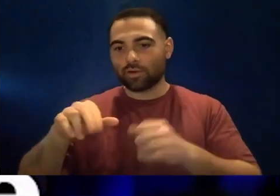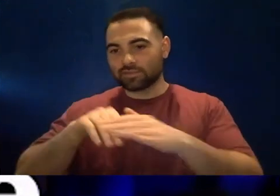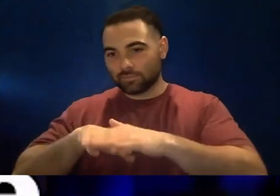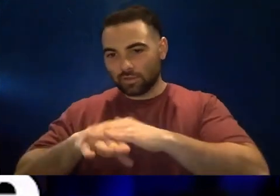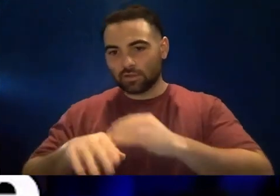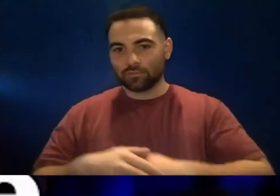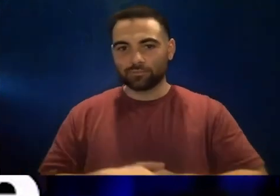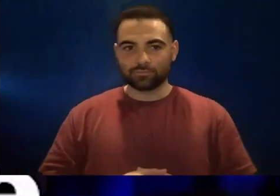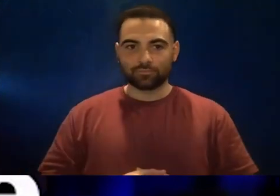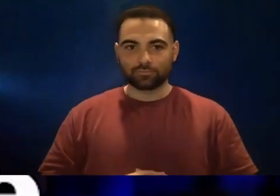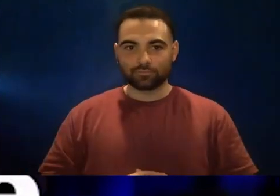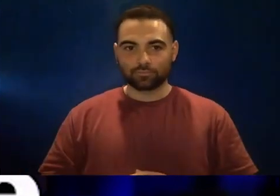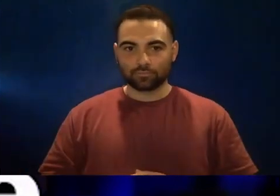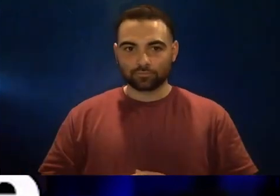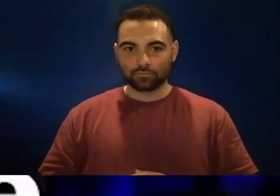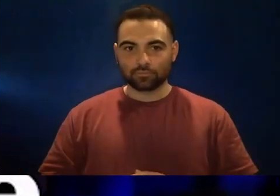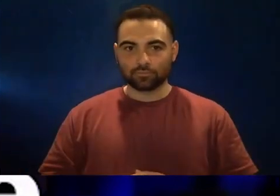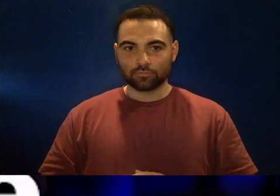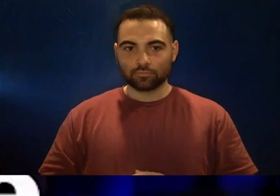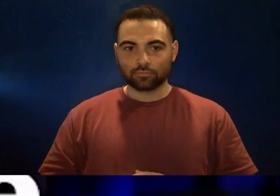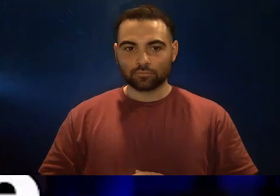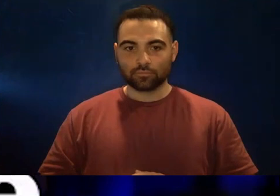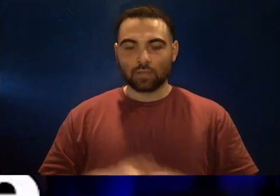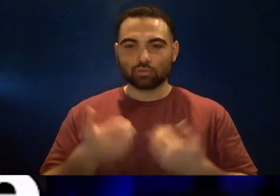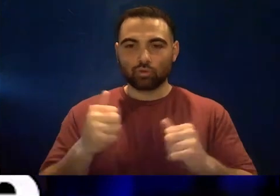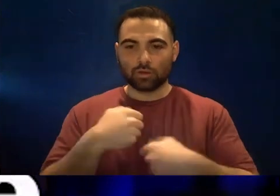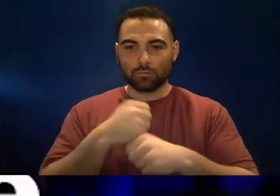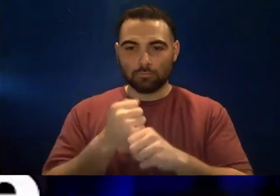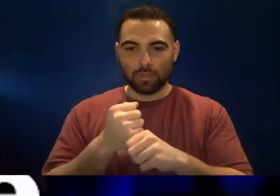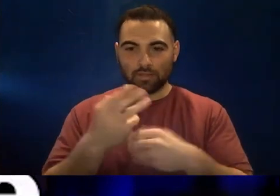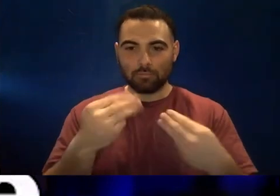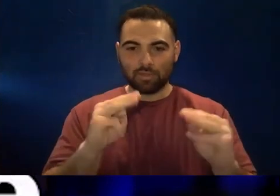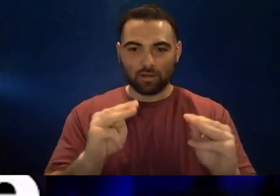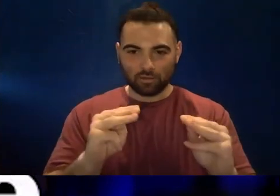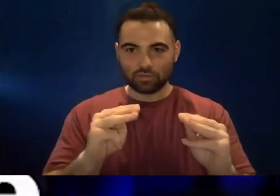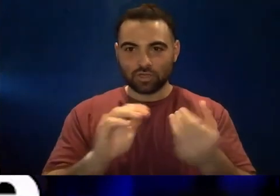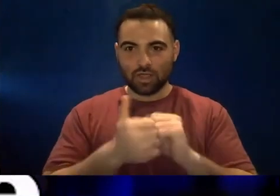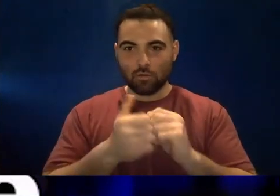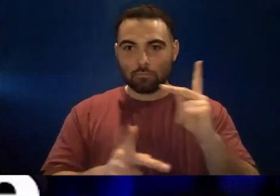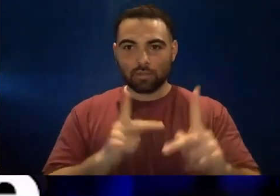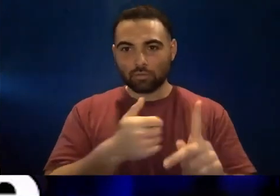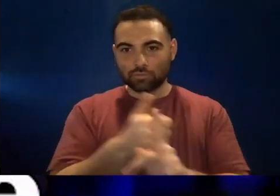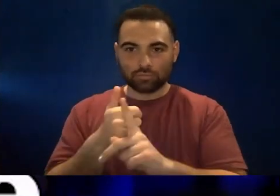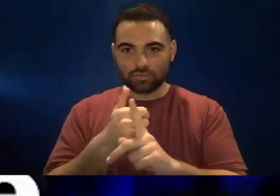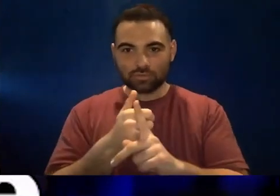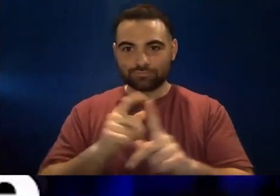So I'm trying to create methodologies for people in various parts of society